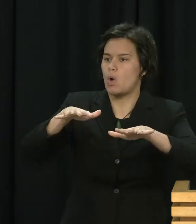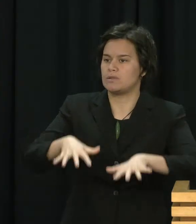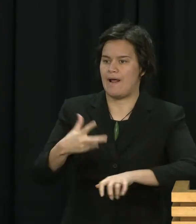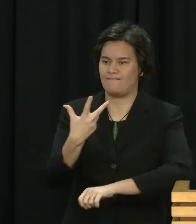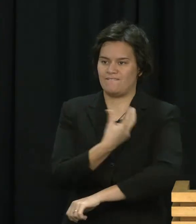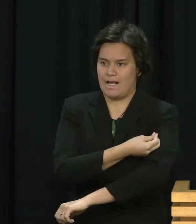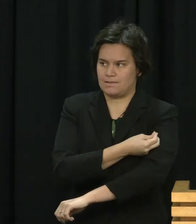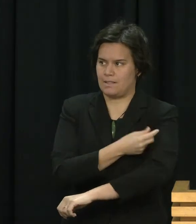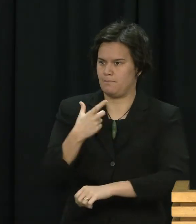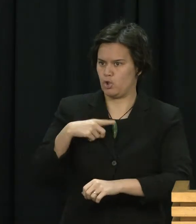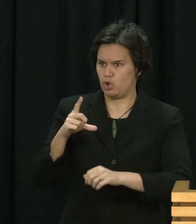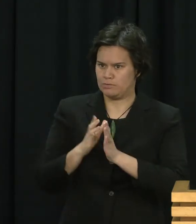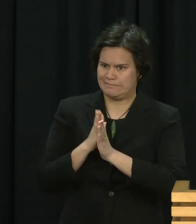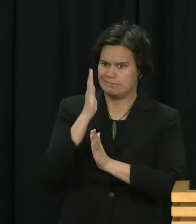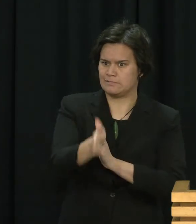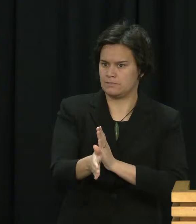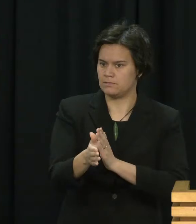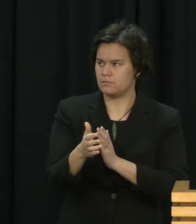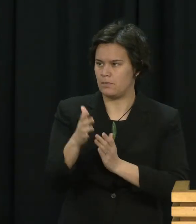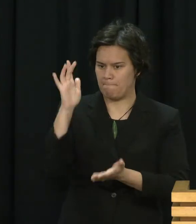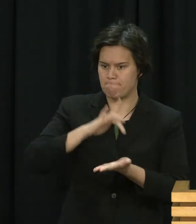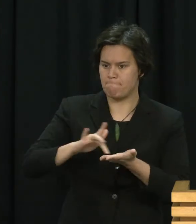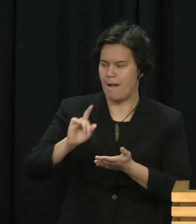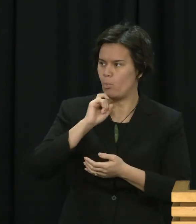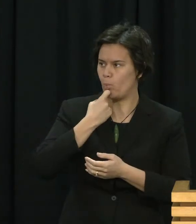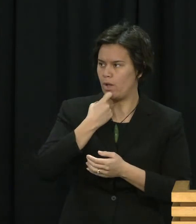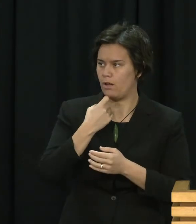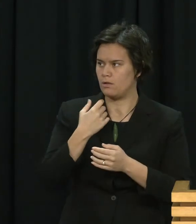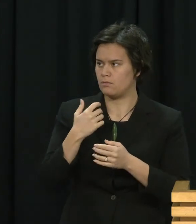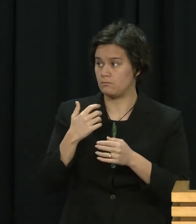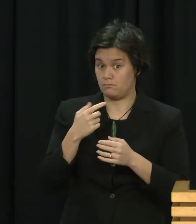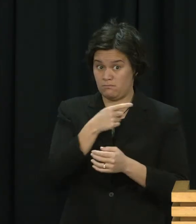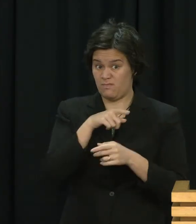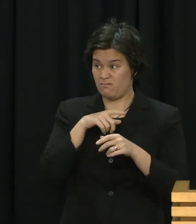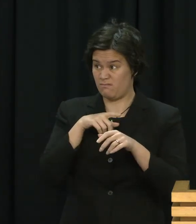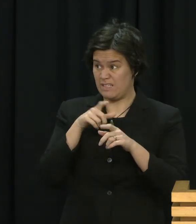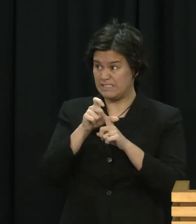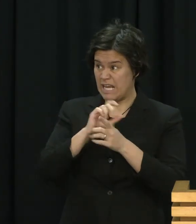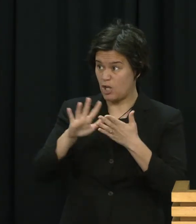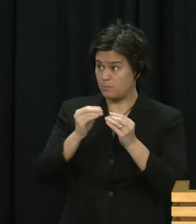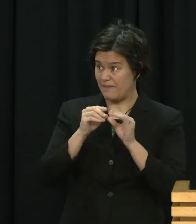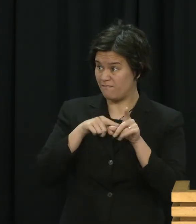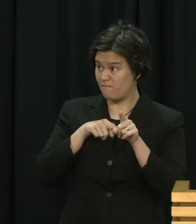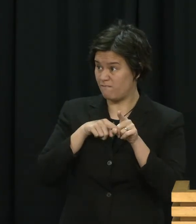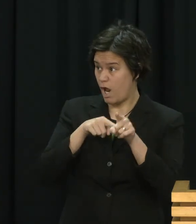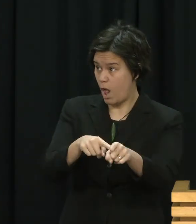from a couple of weeks ago to